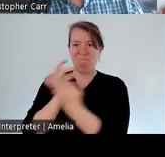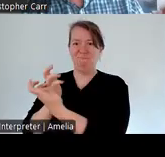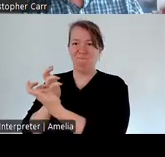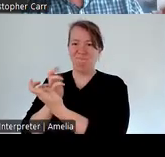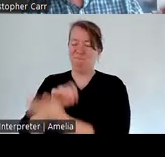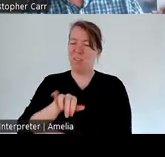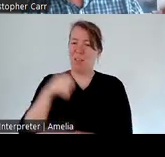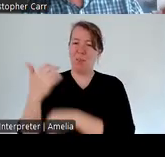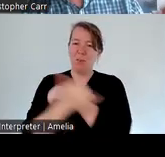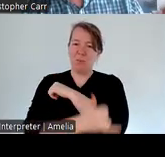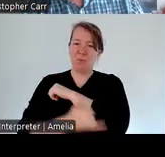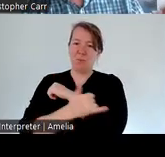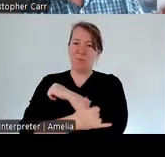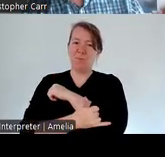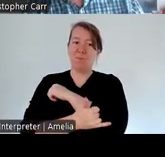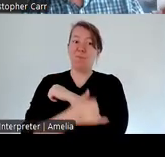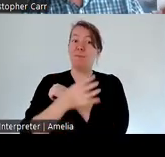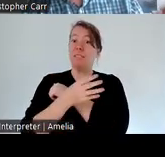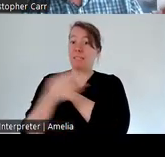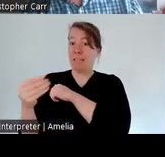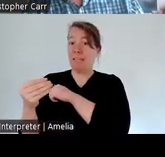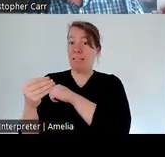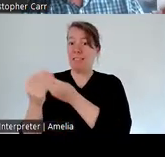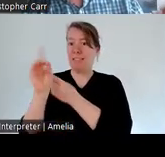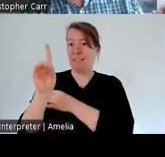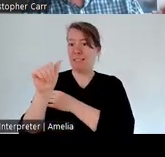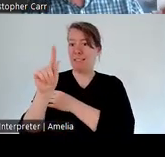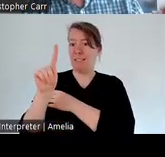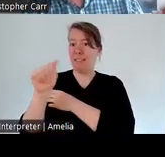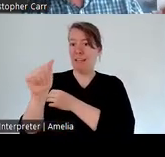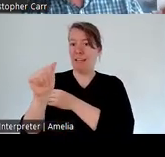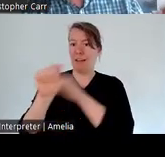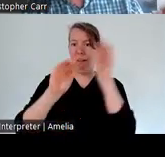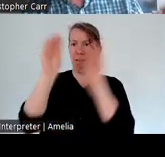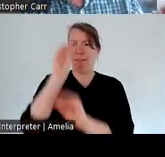to try to put the most important information first, and that is ways of reading.